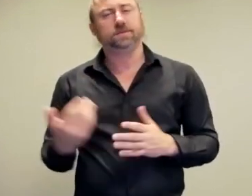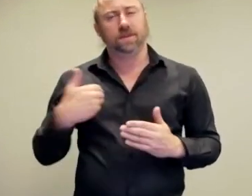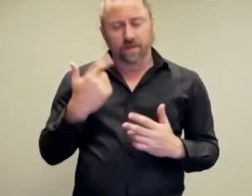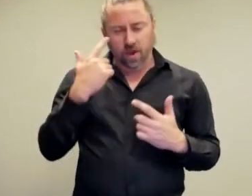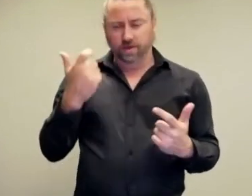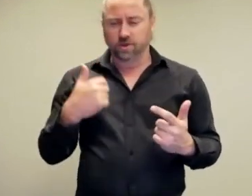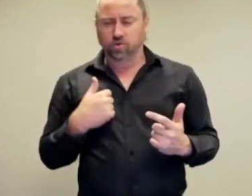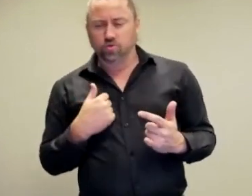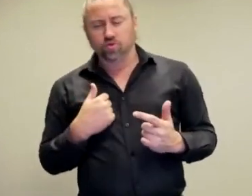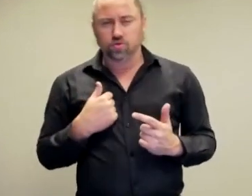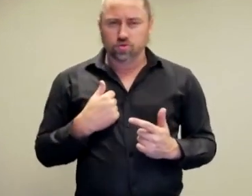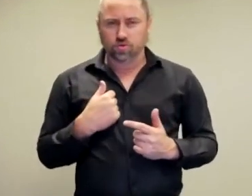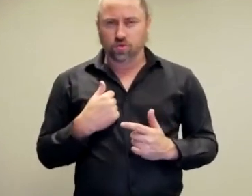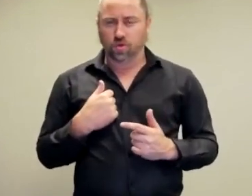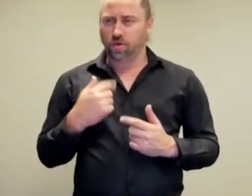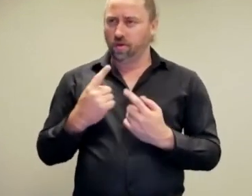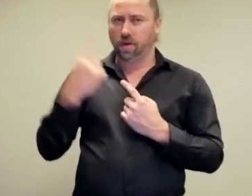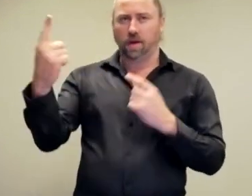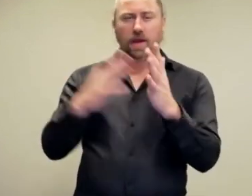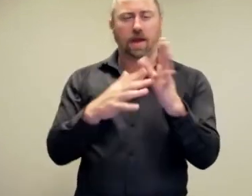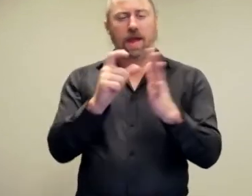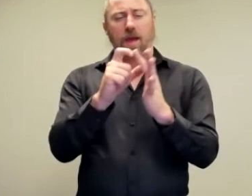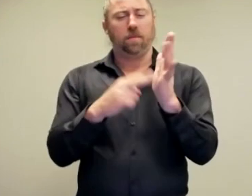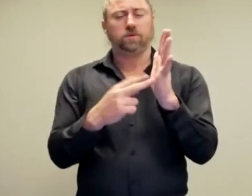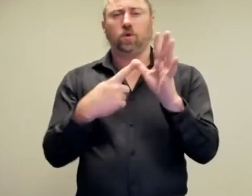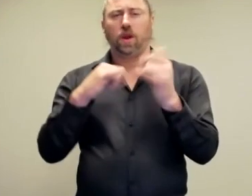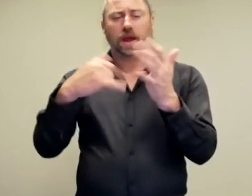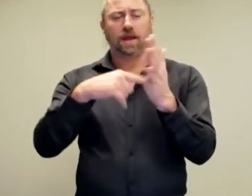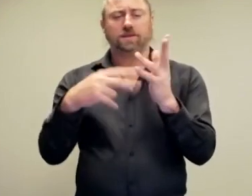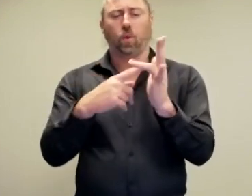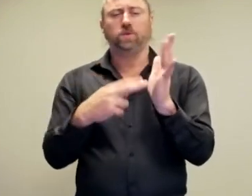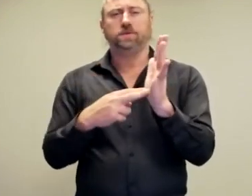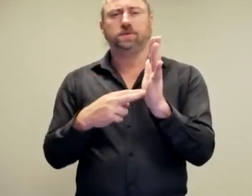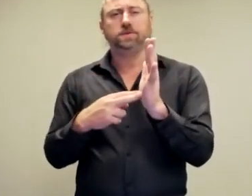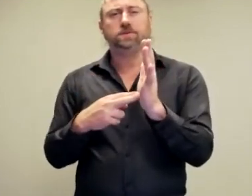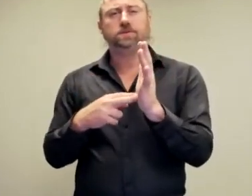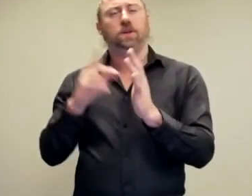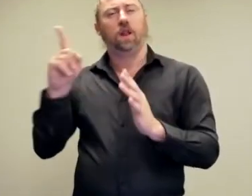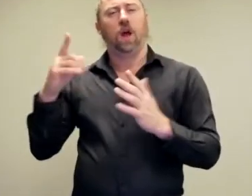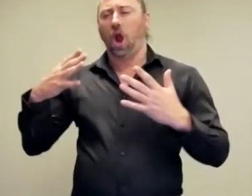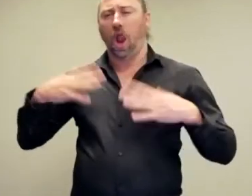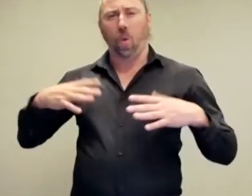I initially learnt of Madonna's work through an exhibition at the Queensland Art Gallery and later I was lucky to work with her